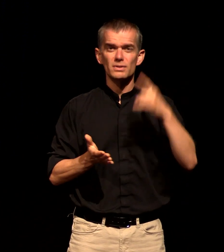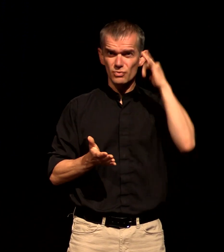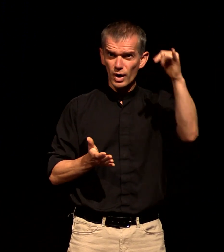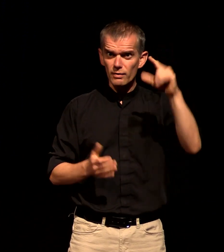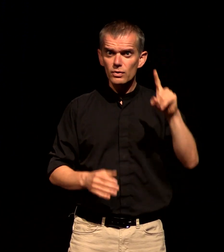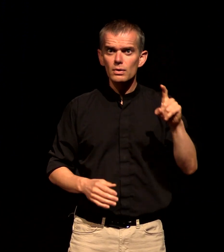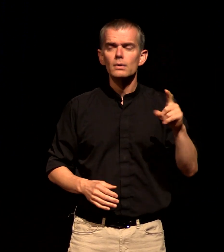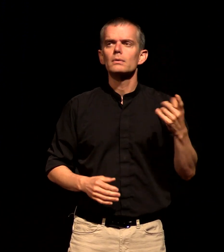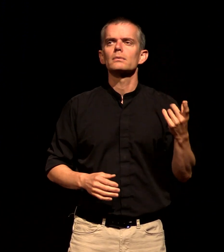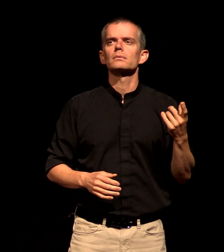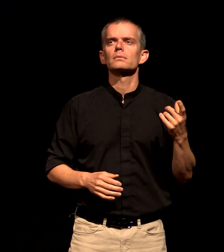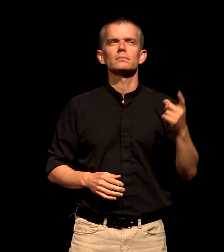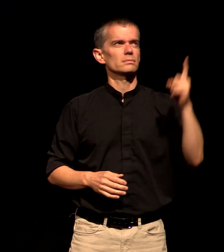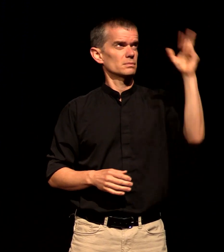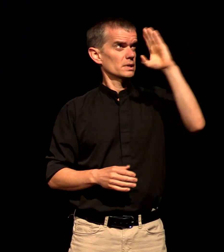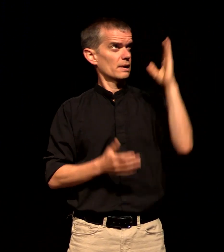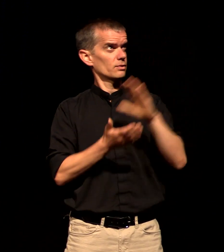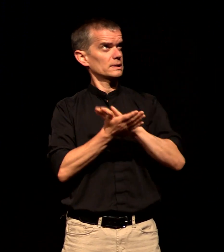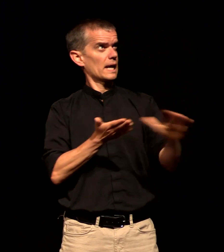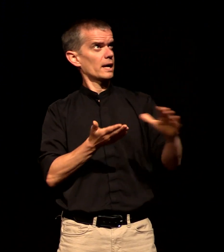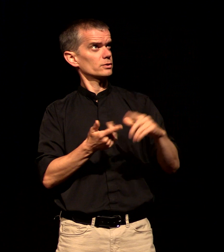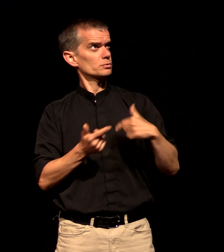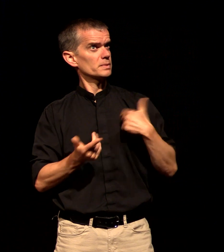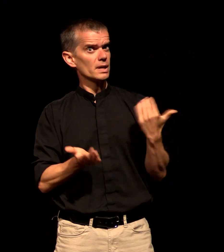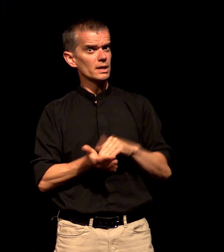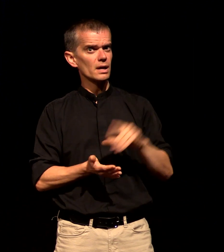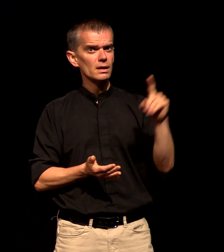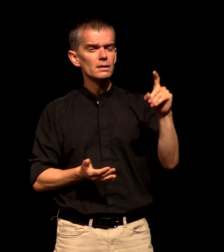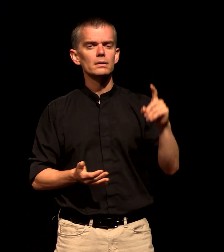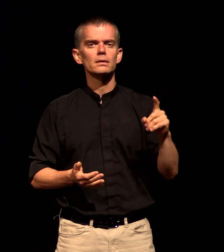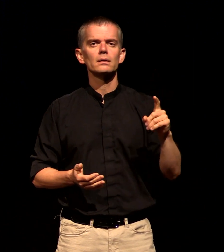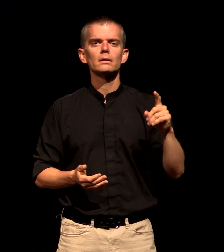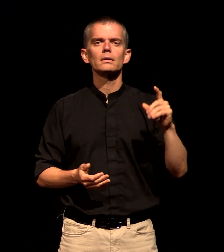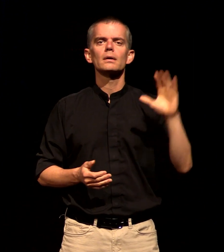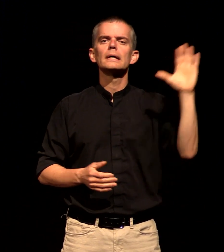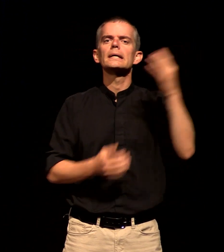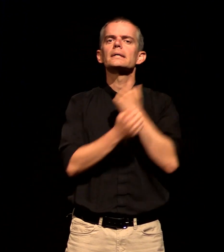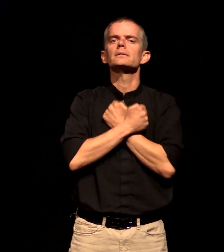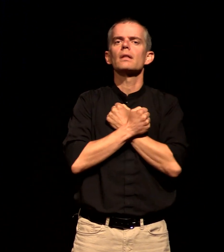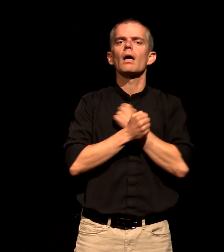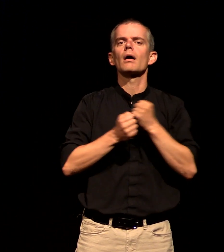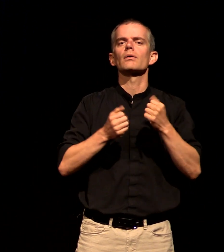never again be kind to me? Is his unfailing love gone forever?